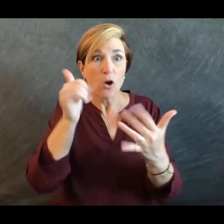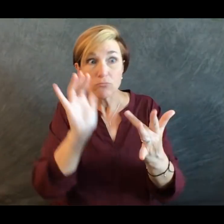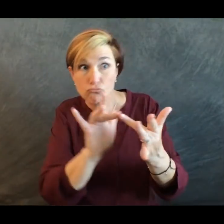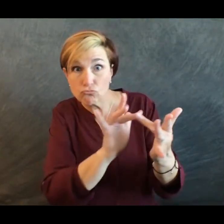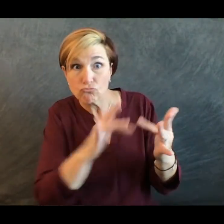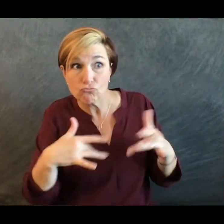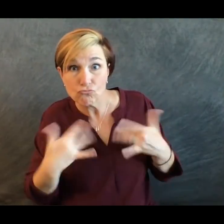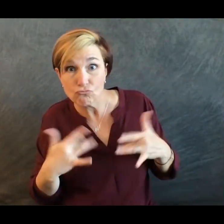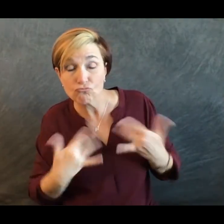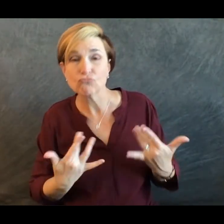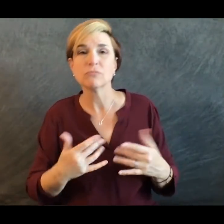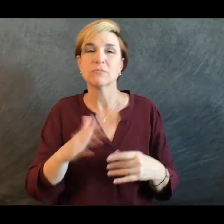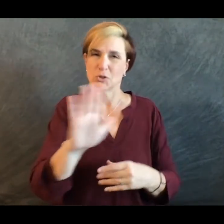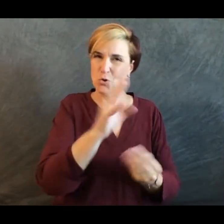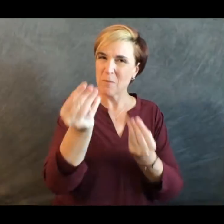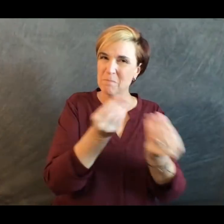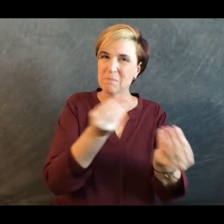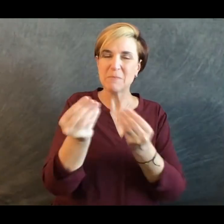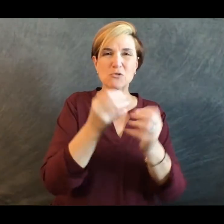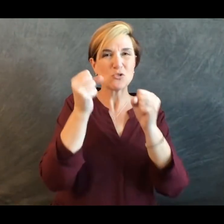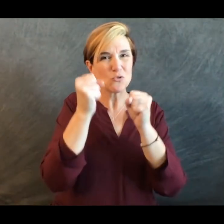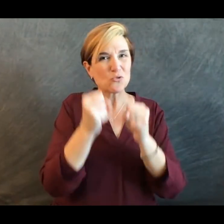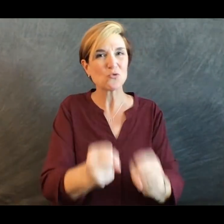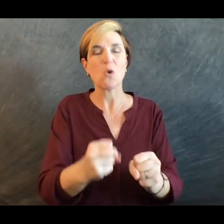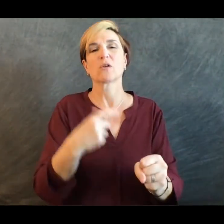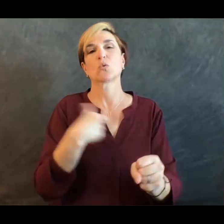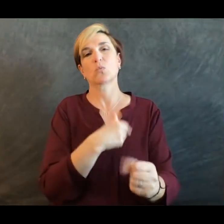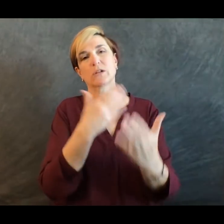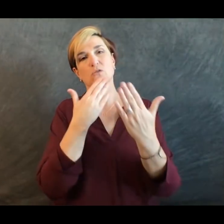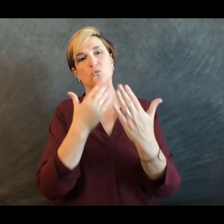are grateful for the role on this holy week that our churches our synagogues